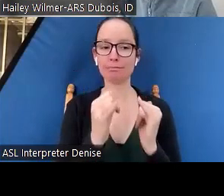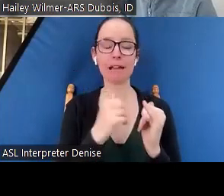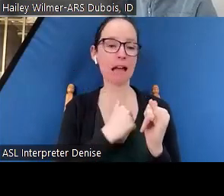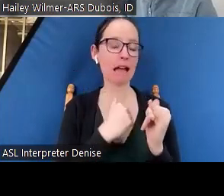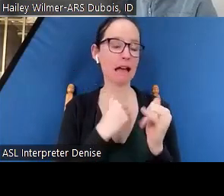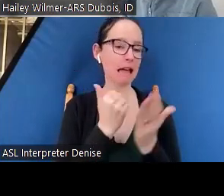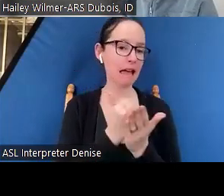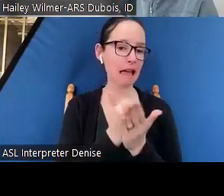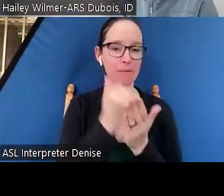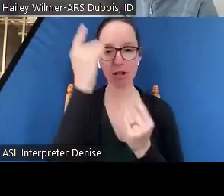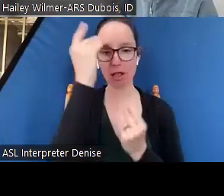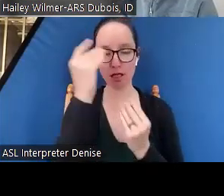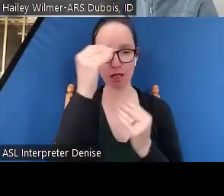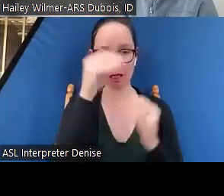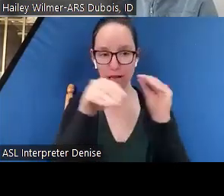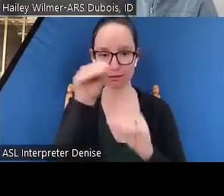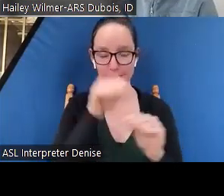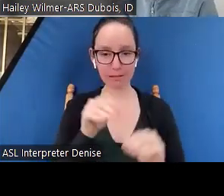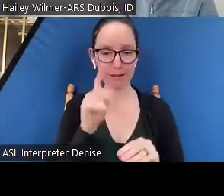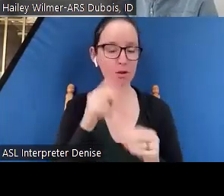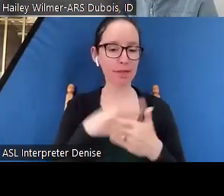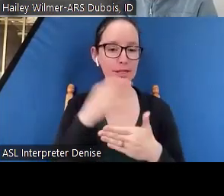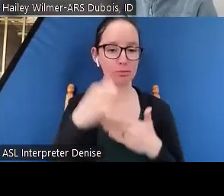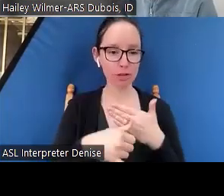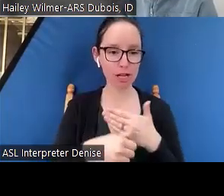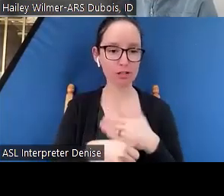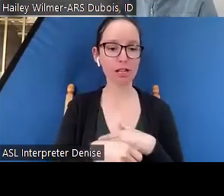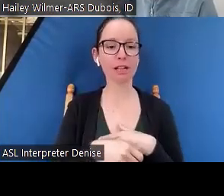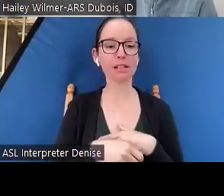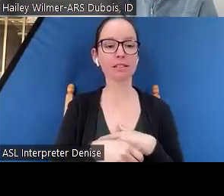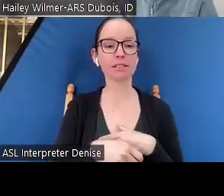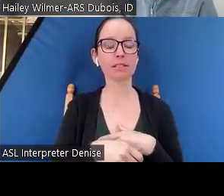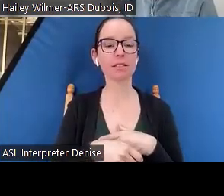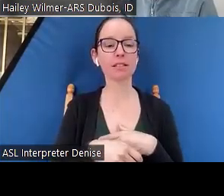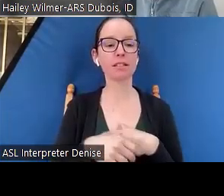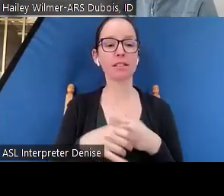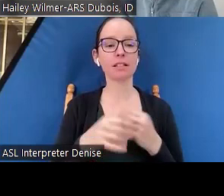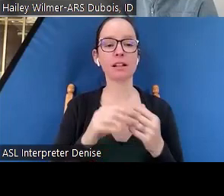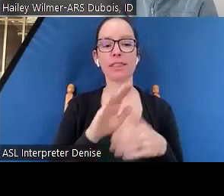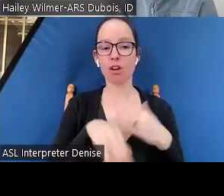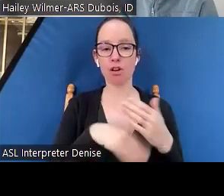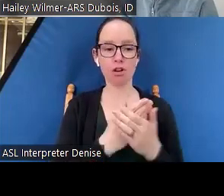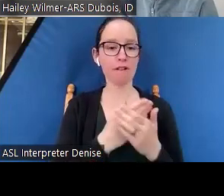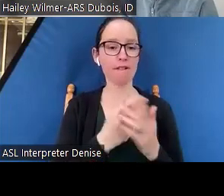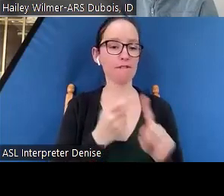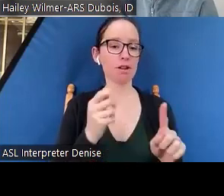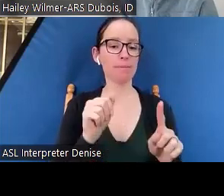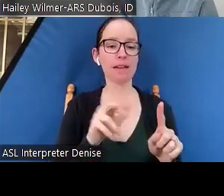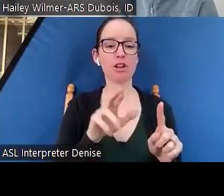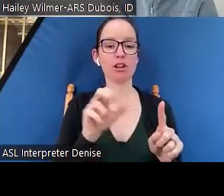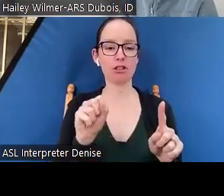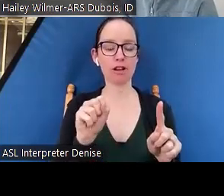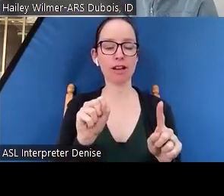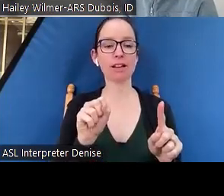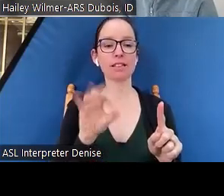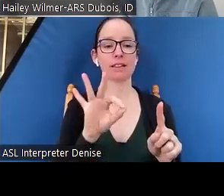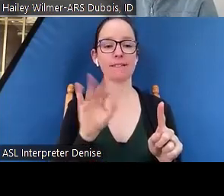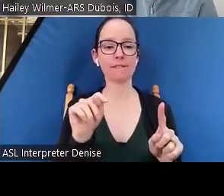Justin Derner, Lauren Porensky, David Augustine are all at ARS in Fort Collins or Cheyenne, WY and Gwendor Meredith, who I